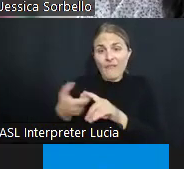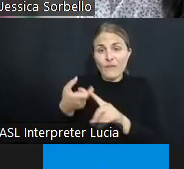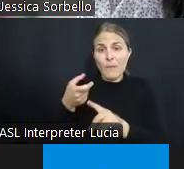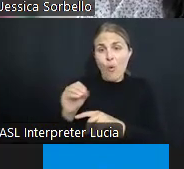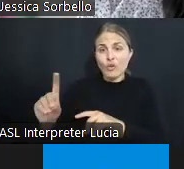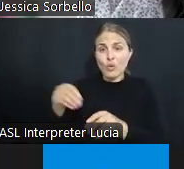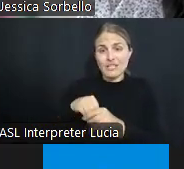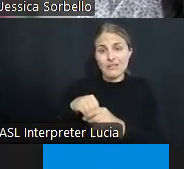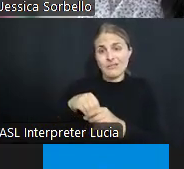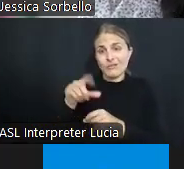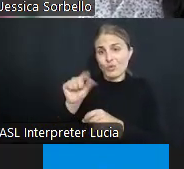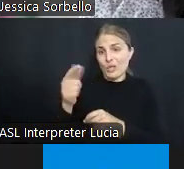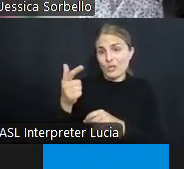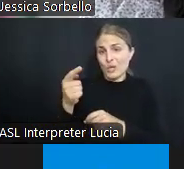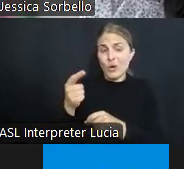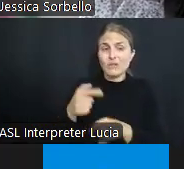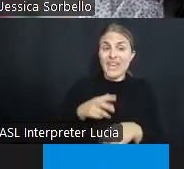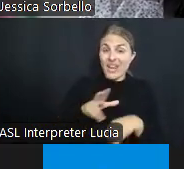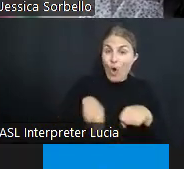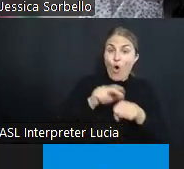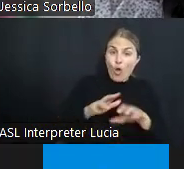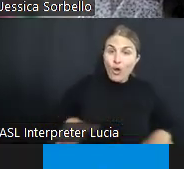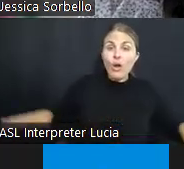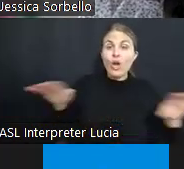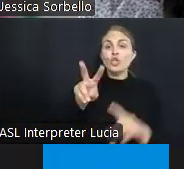state. We really want to keep in mind when we say